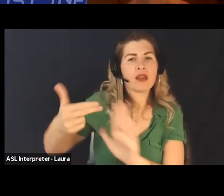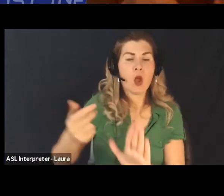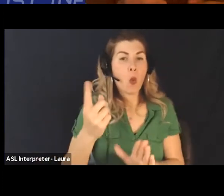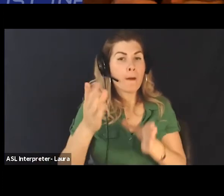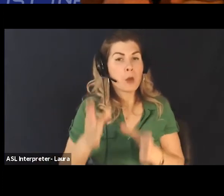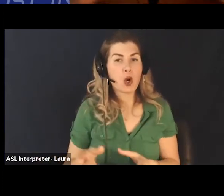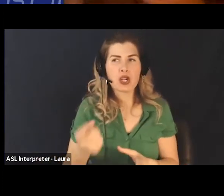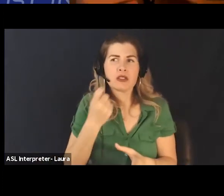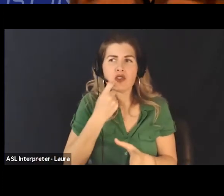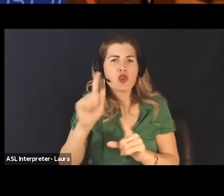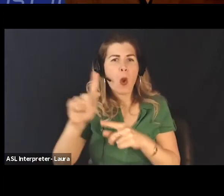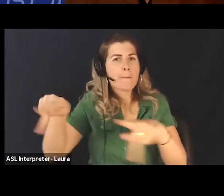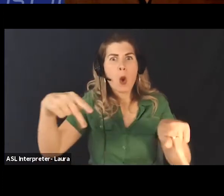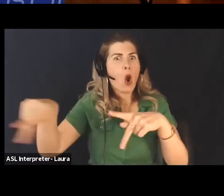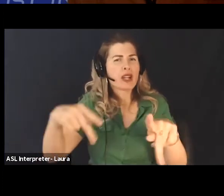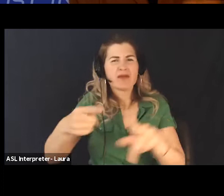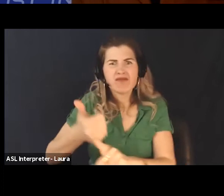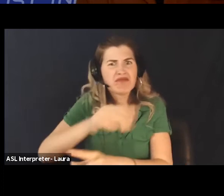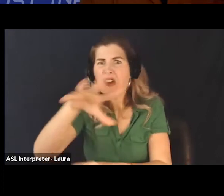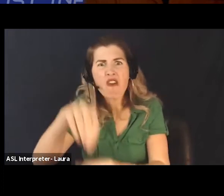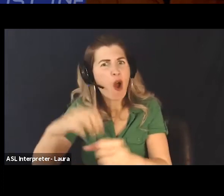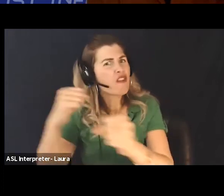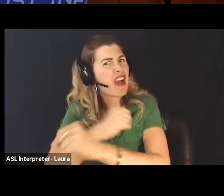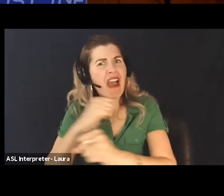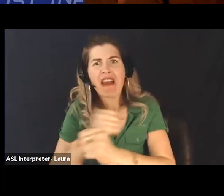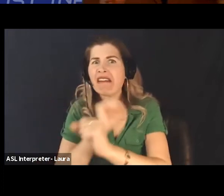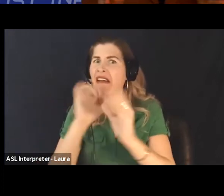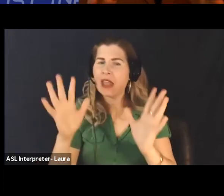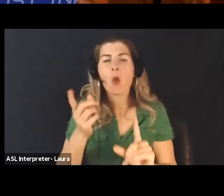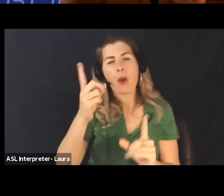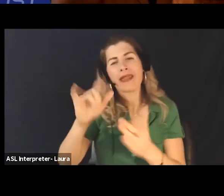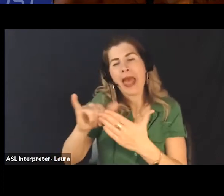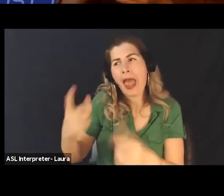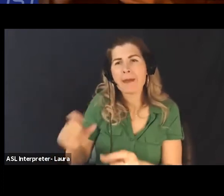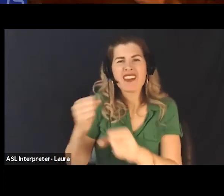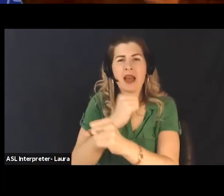but was not involved in a fight in which somebody ended up dying. He was that person had been